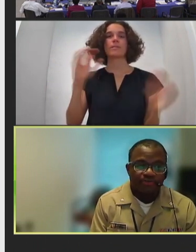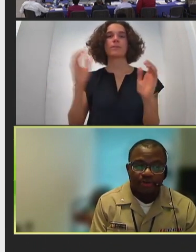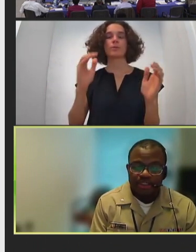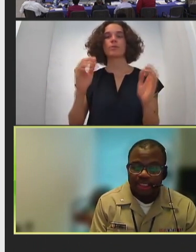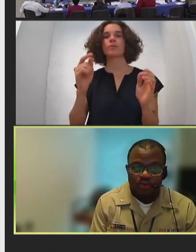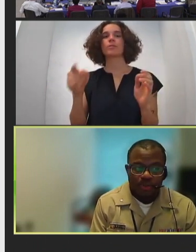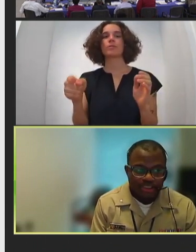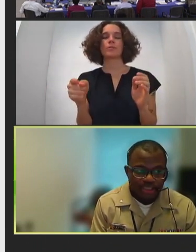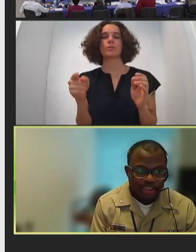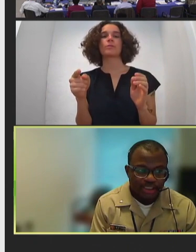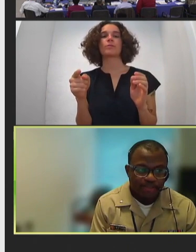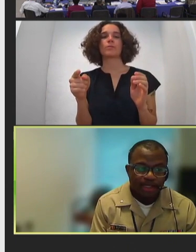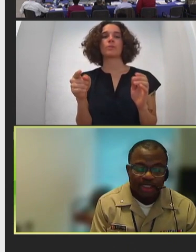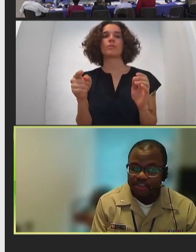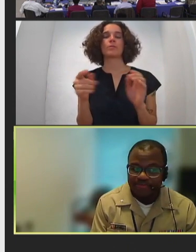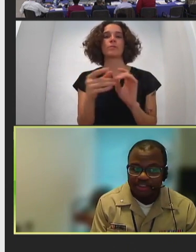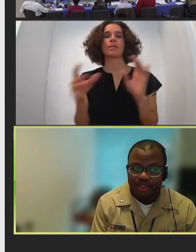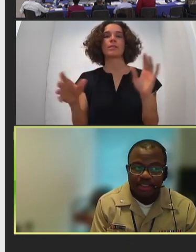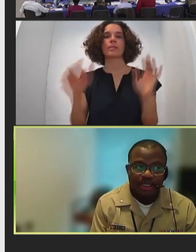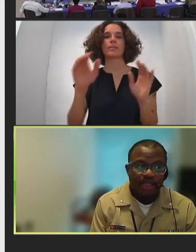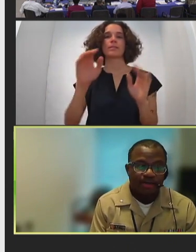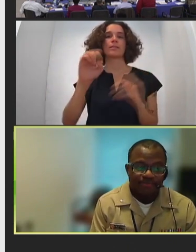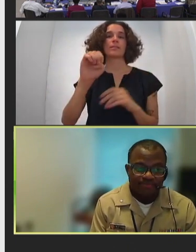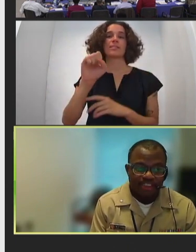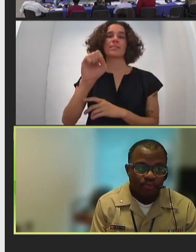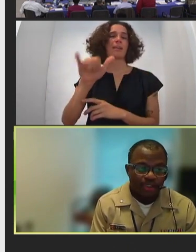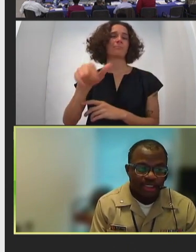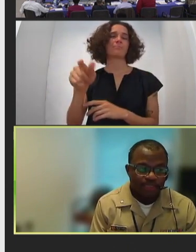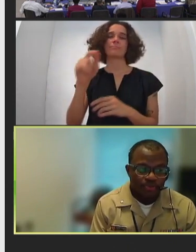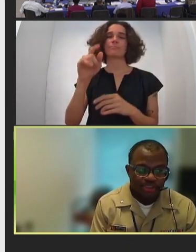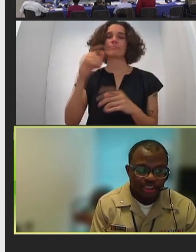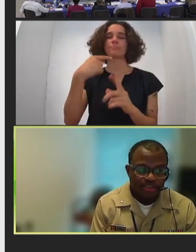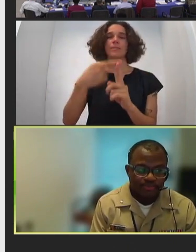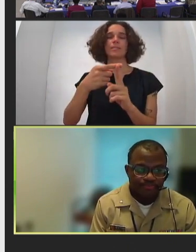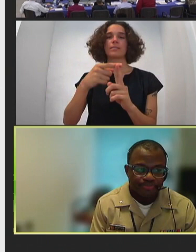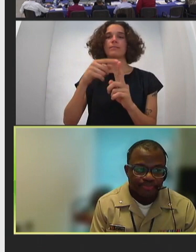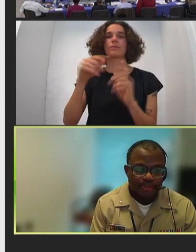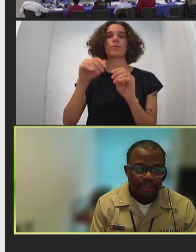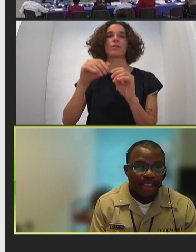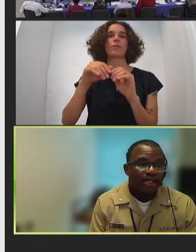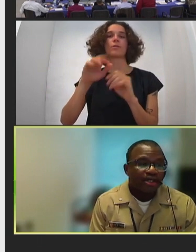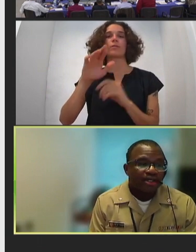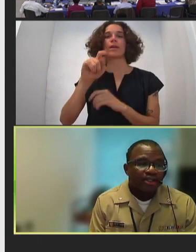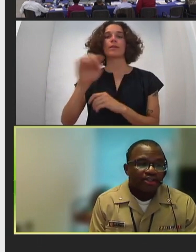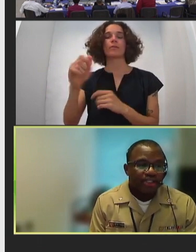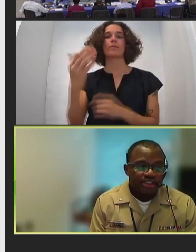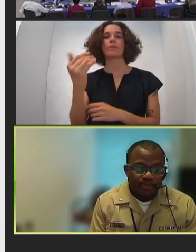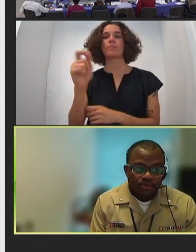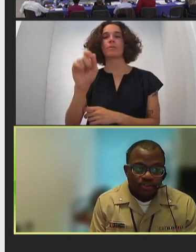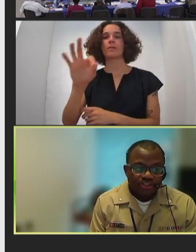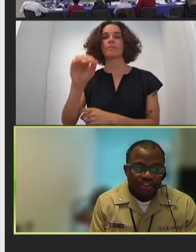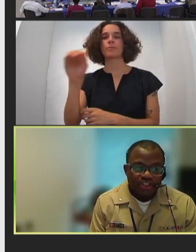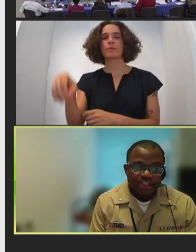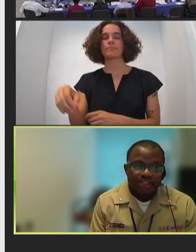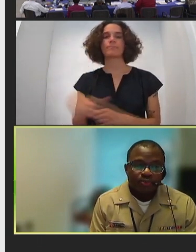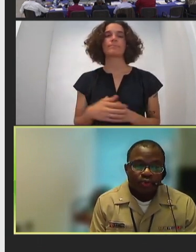interferon gamma release assay positivity rate of 15.9 percent. These numbers suggest that more than